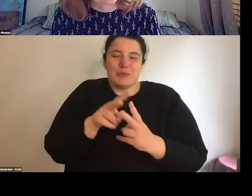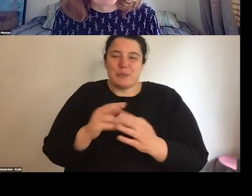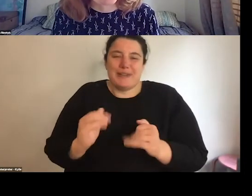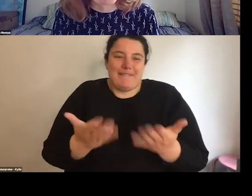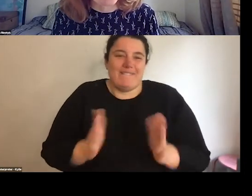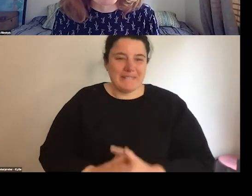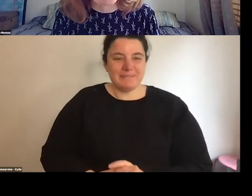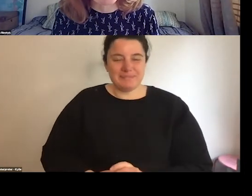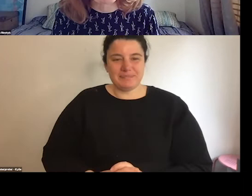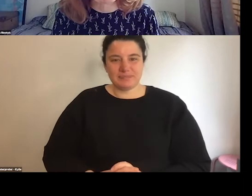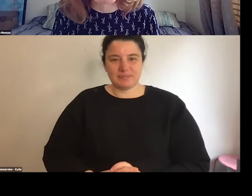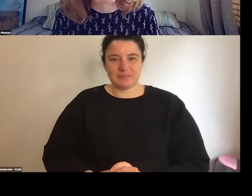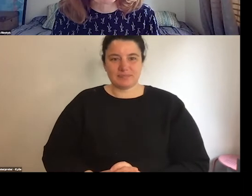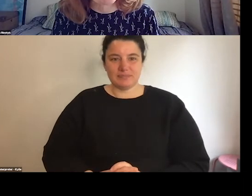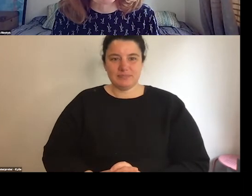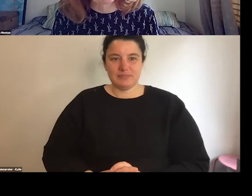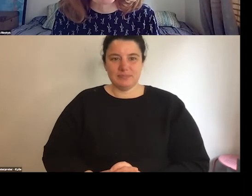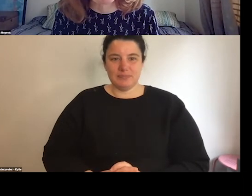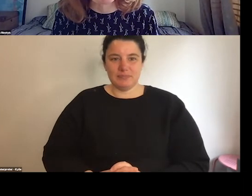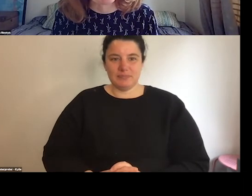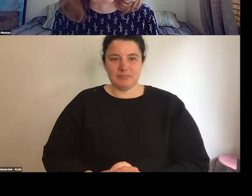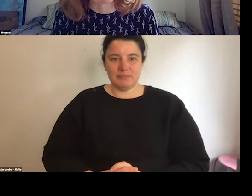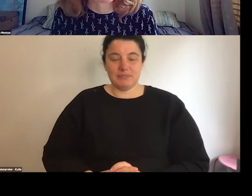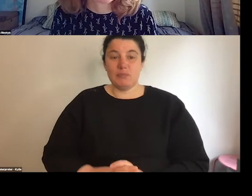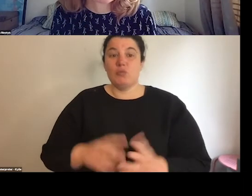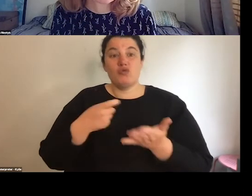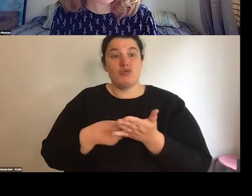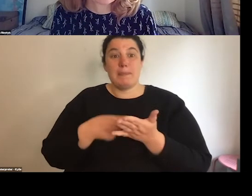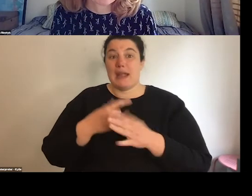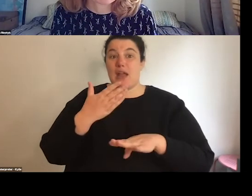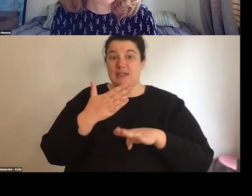Thank you. And is there anything you're able to share maybe with some